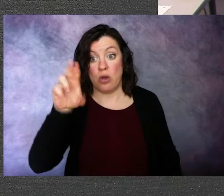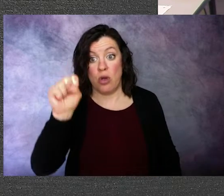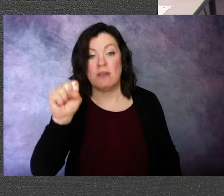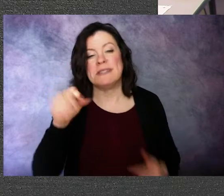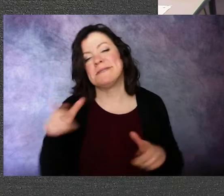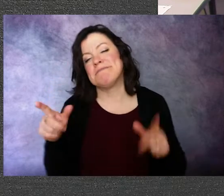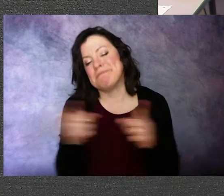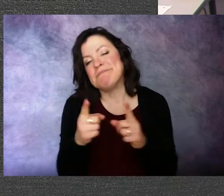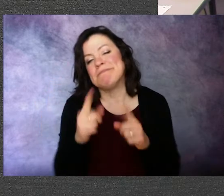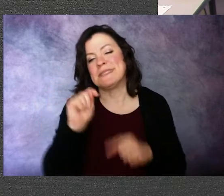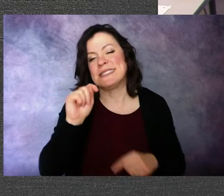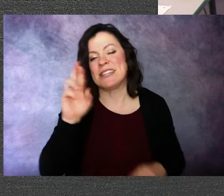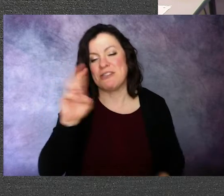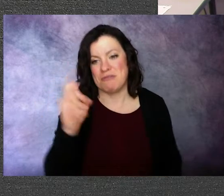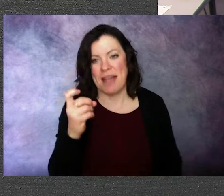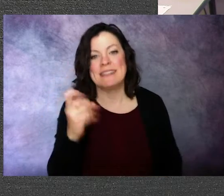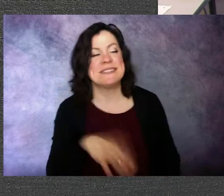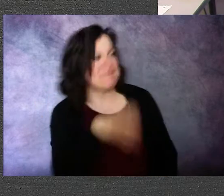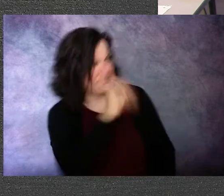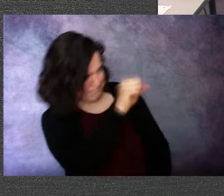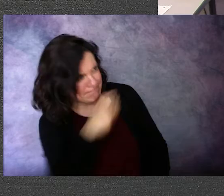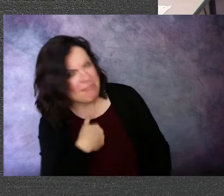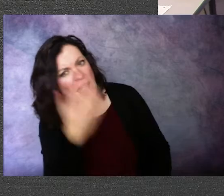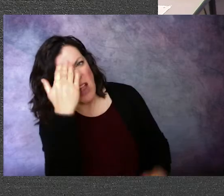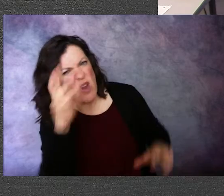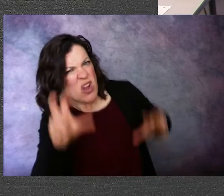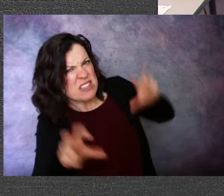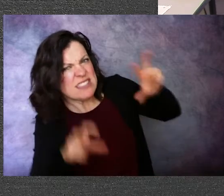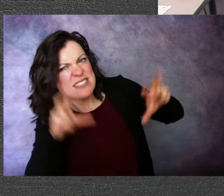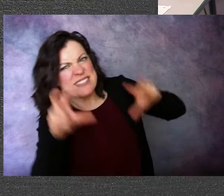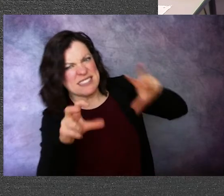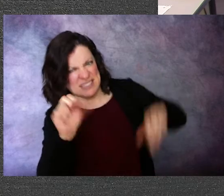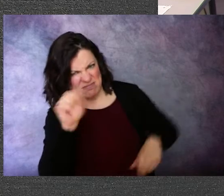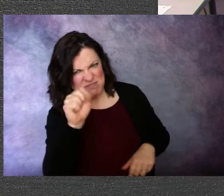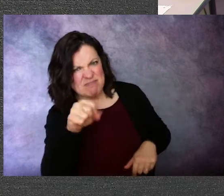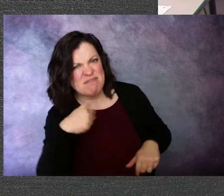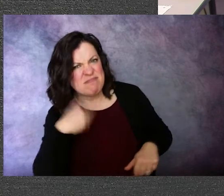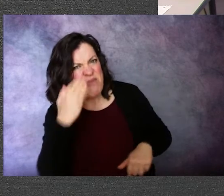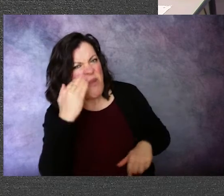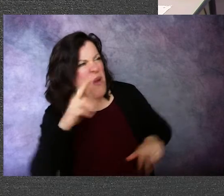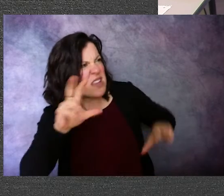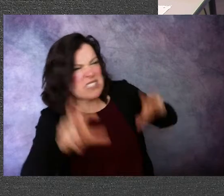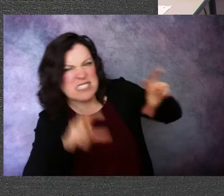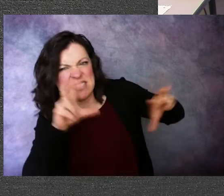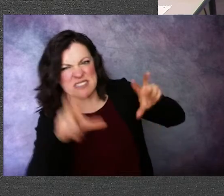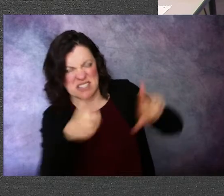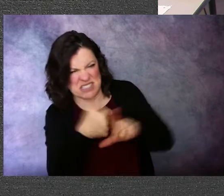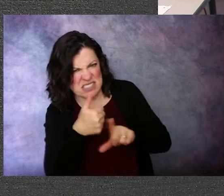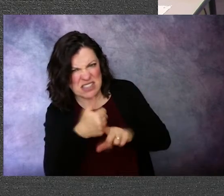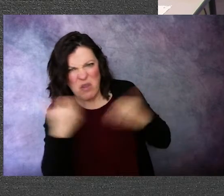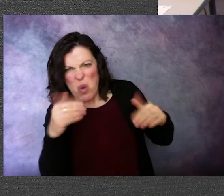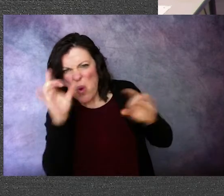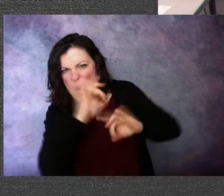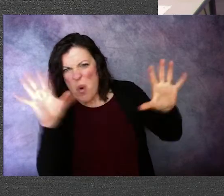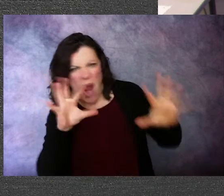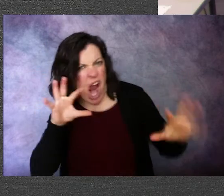The T-Rex, The T-Rex Yes I know the T-Rex Who is very fierce